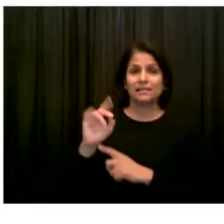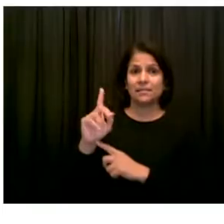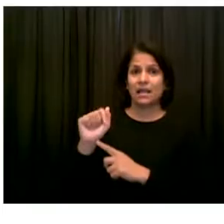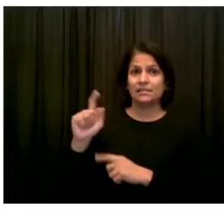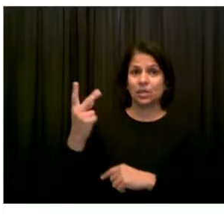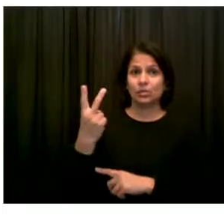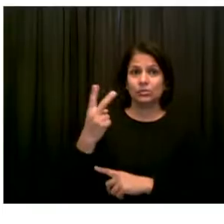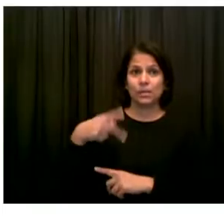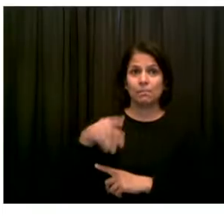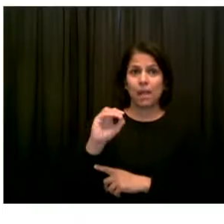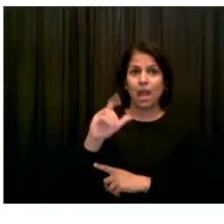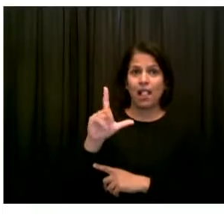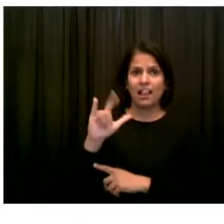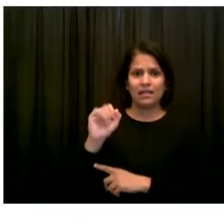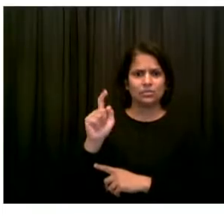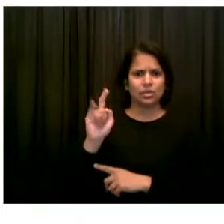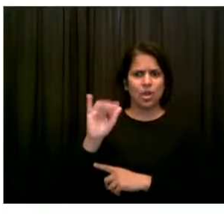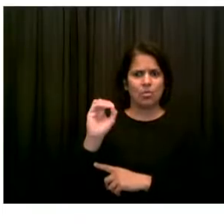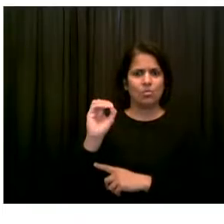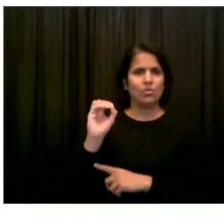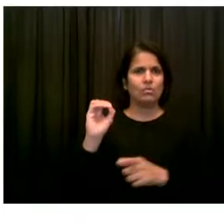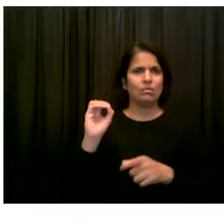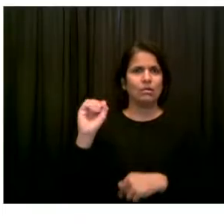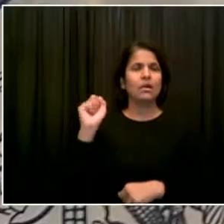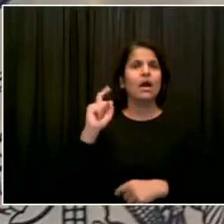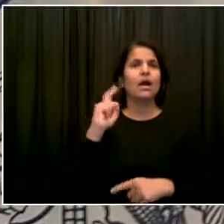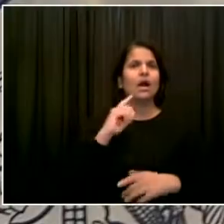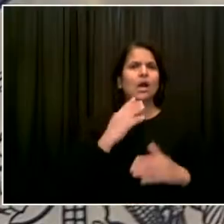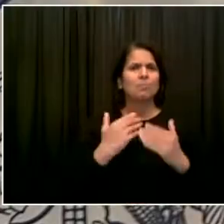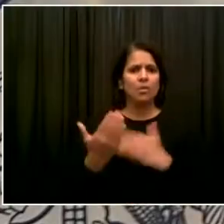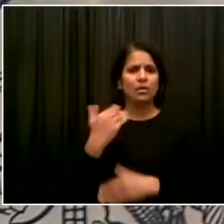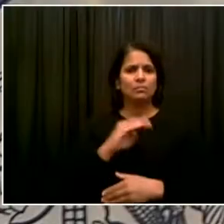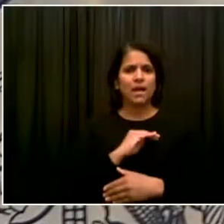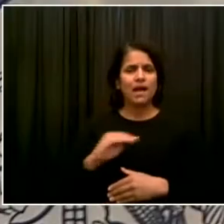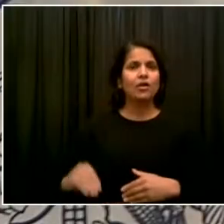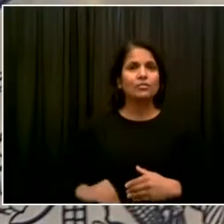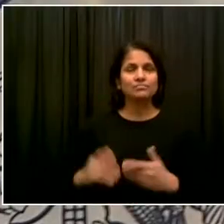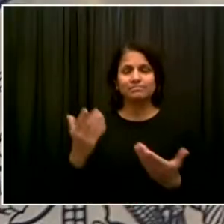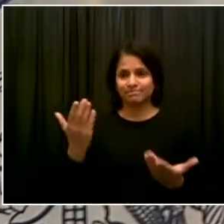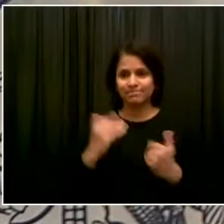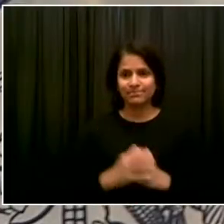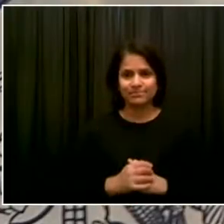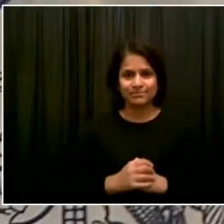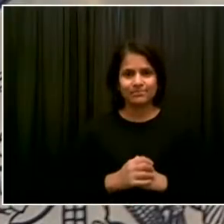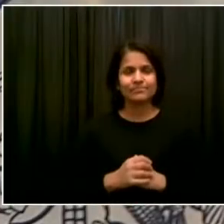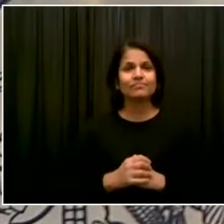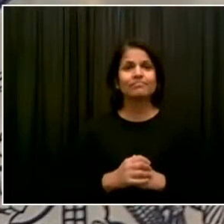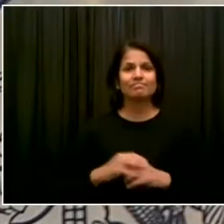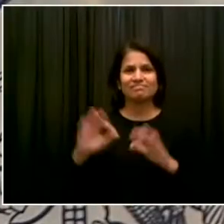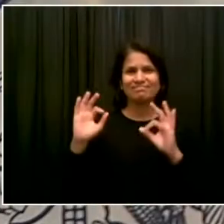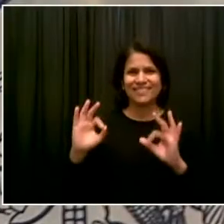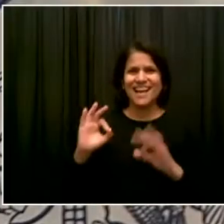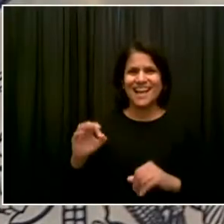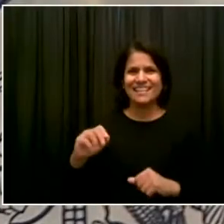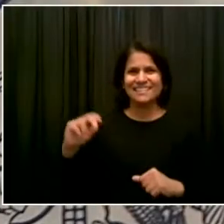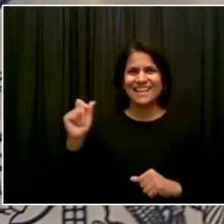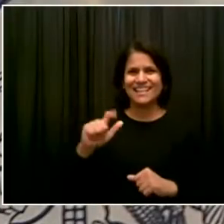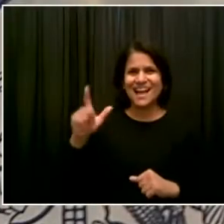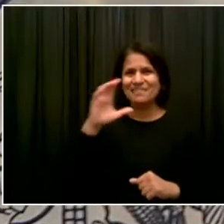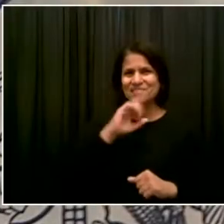RFOO TWE MOR QU EIST ONSAYTOD. E THT NEX QESUONTI OEGTS O ANMAEIDA NBSEEG R FROM POLITICO.